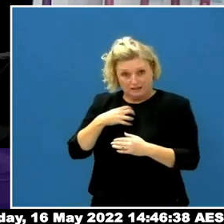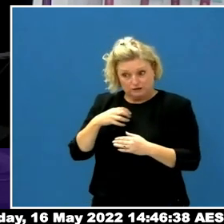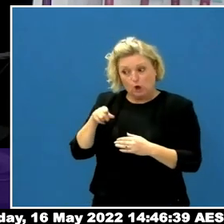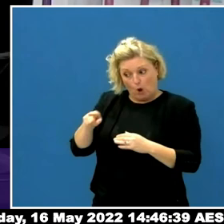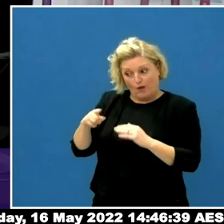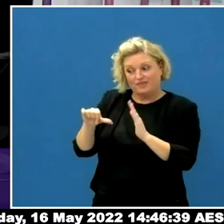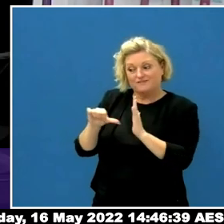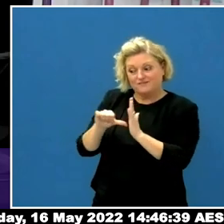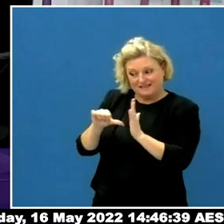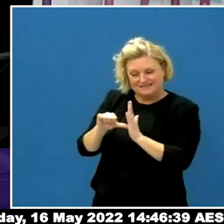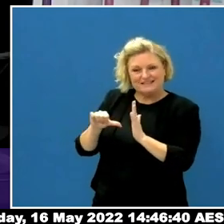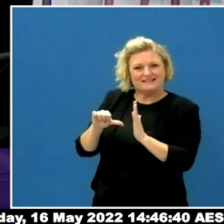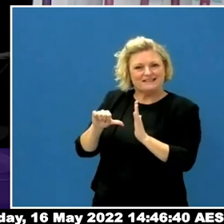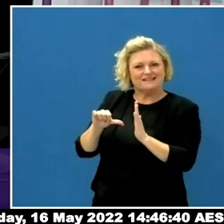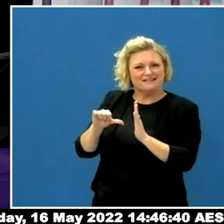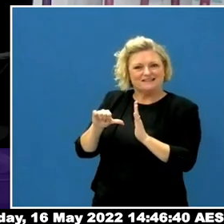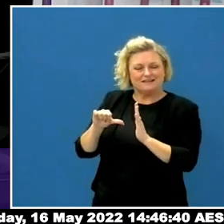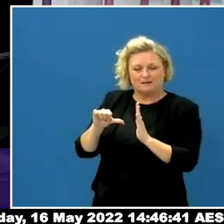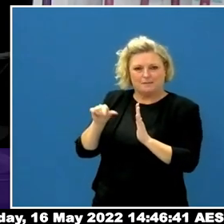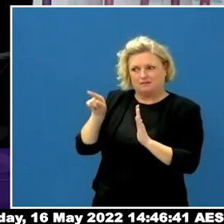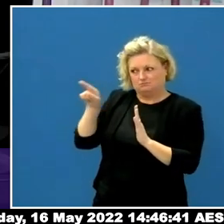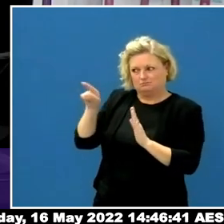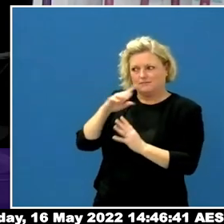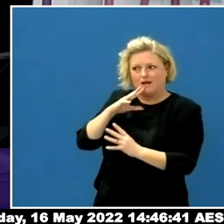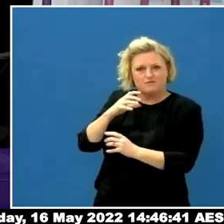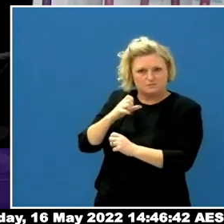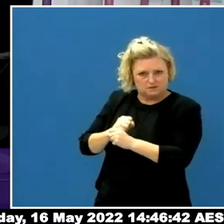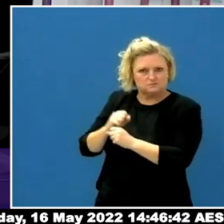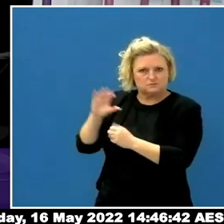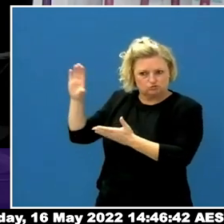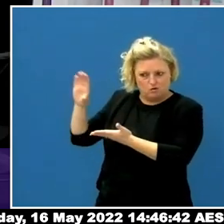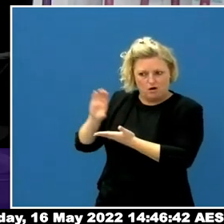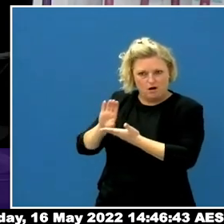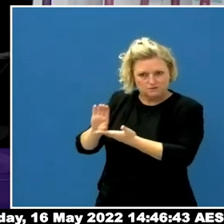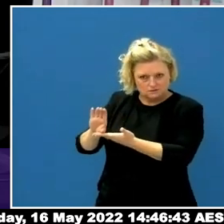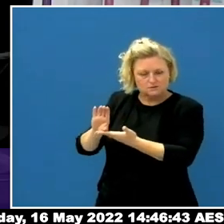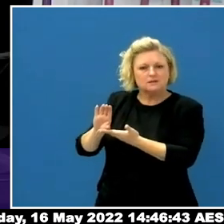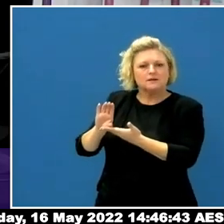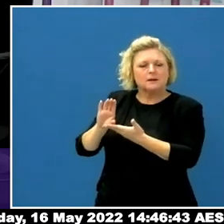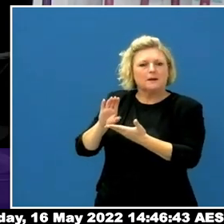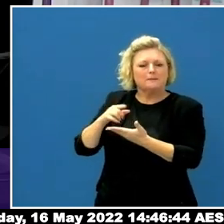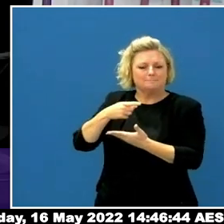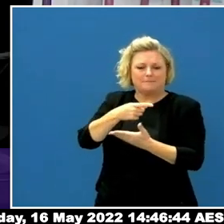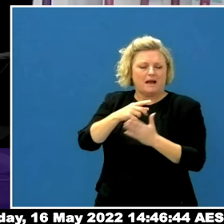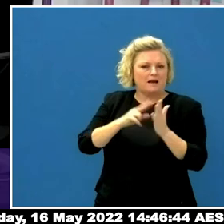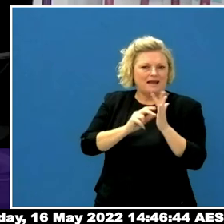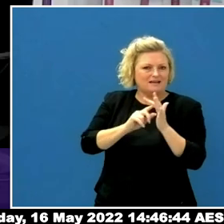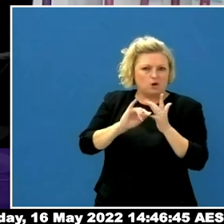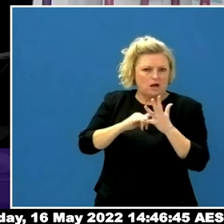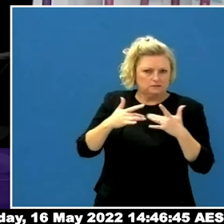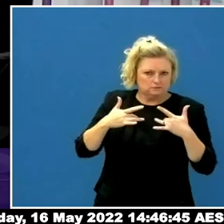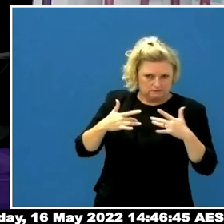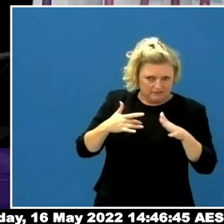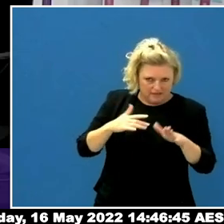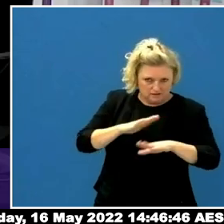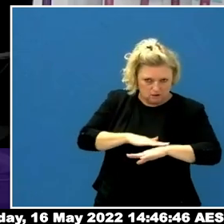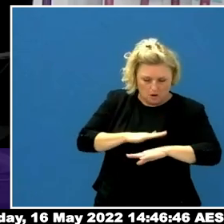NDIS, but that funding was specifically for the purpose of his attendance at - Simon's